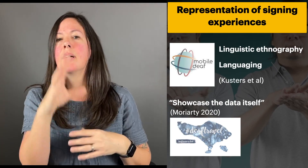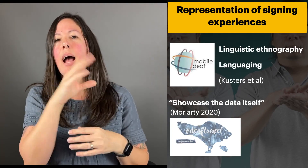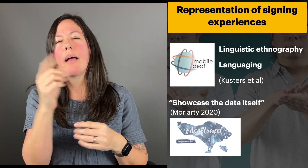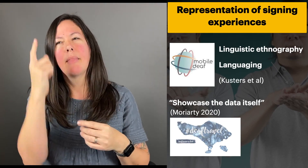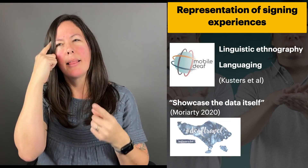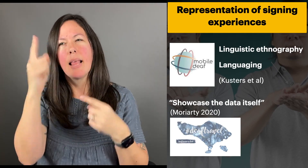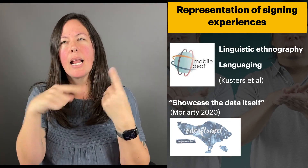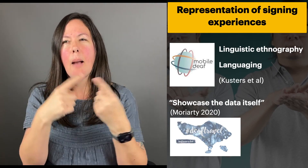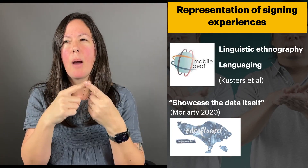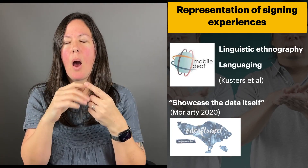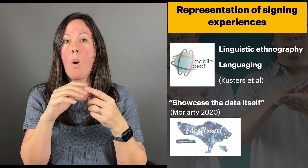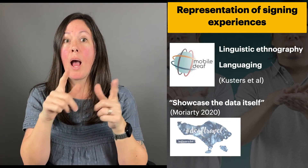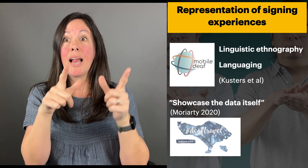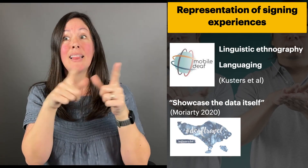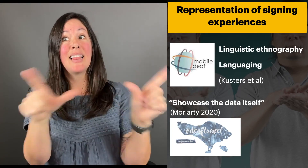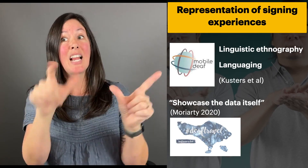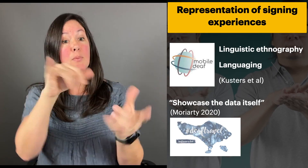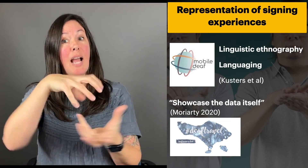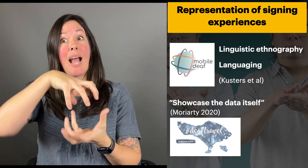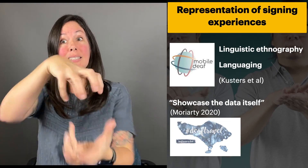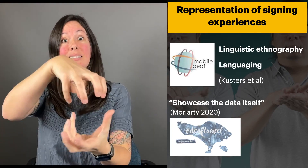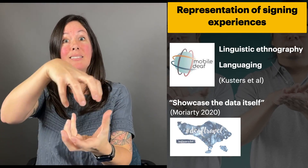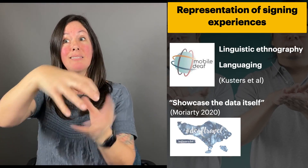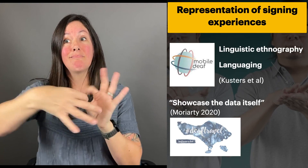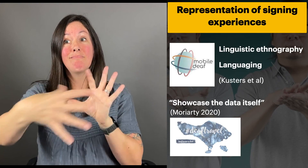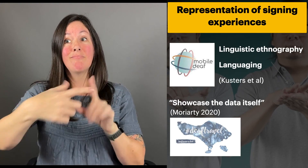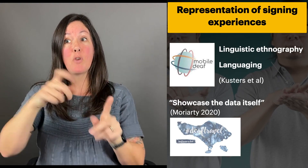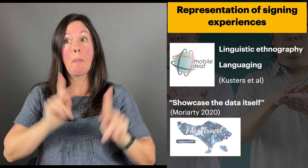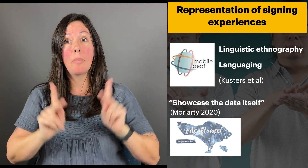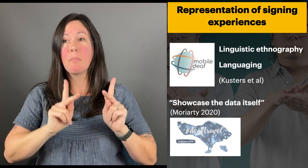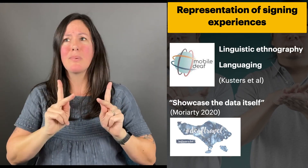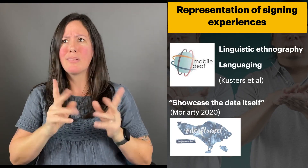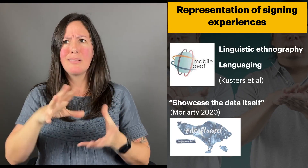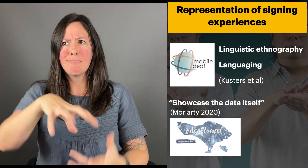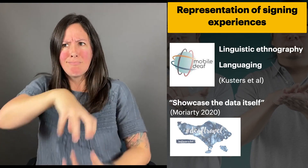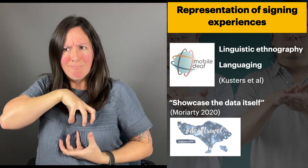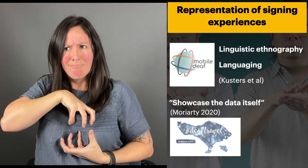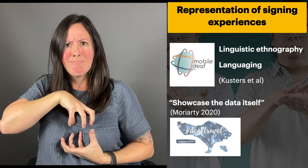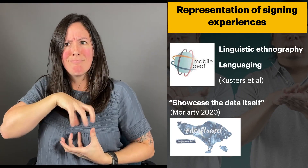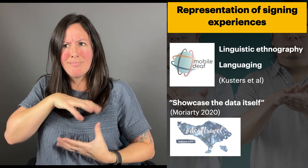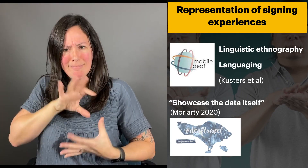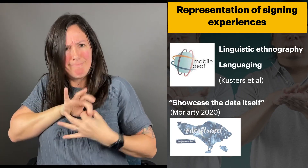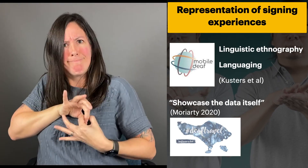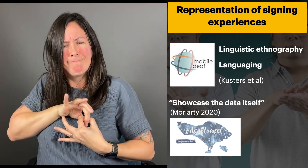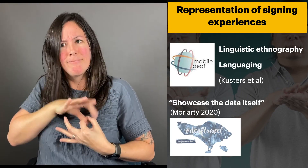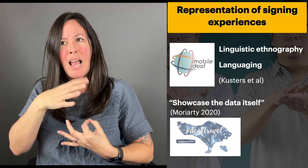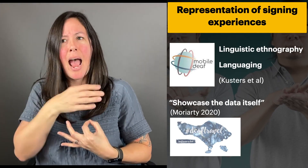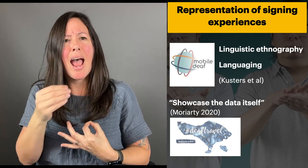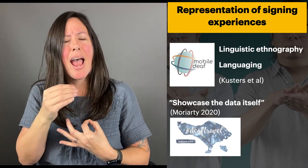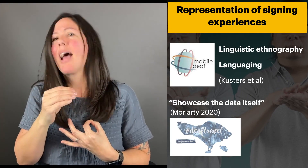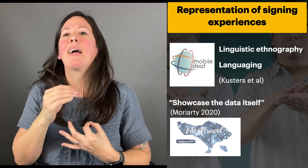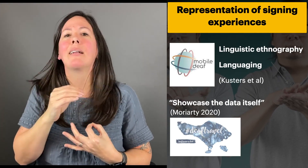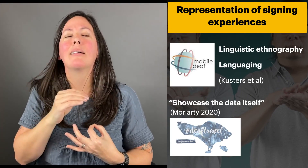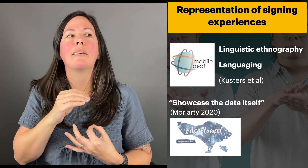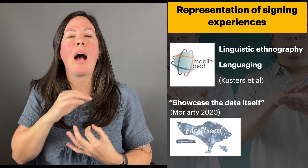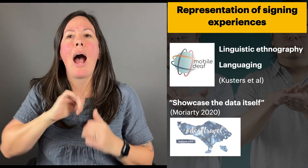UK is doing linguistic ethnography and looking at languaging and the